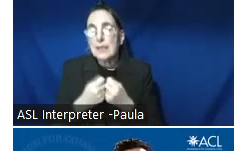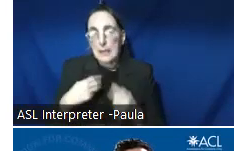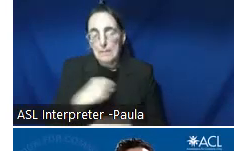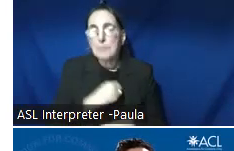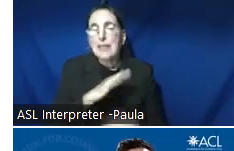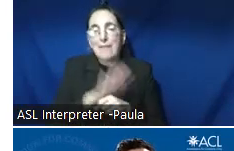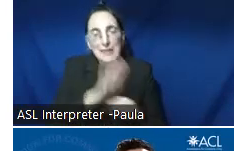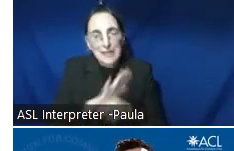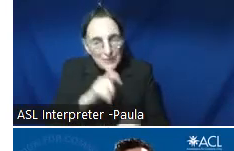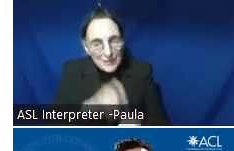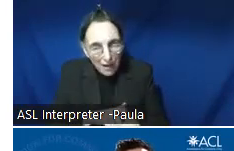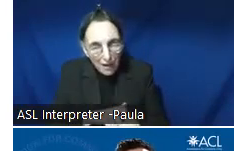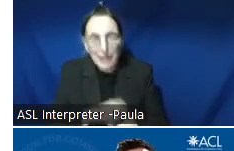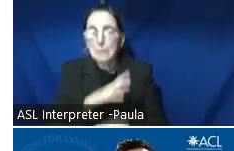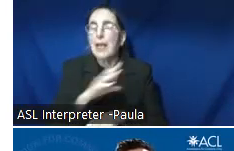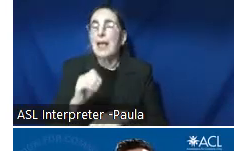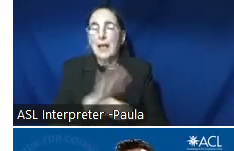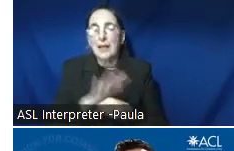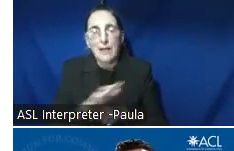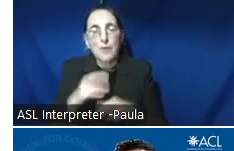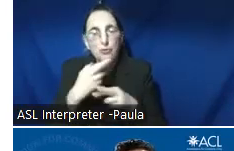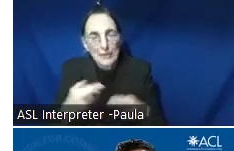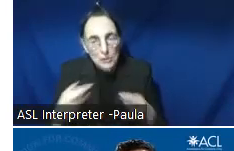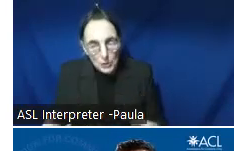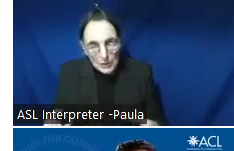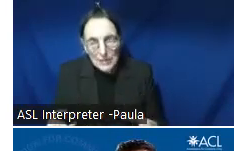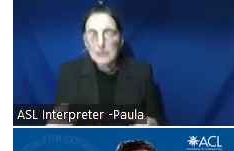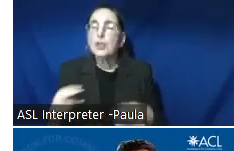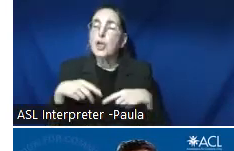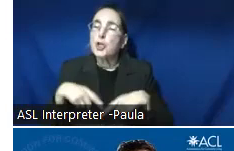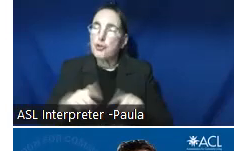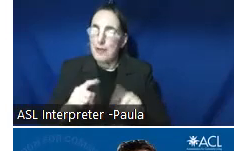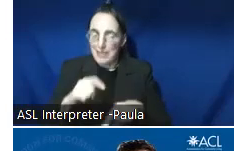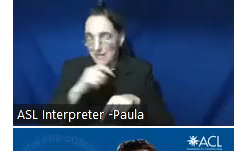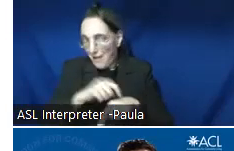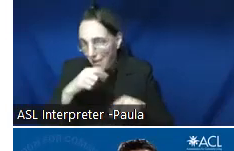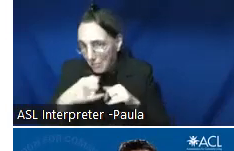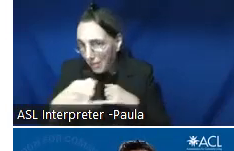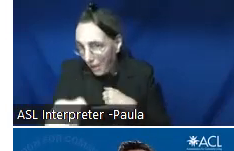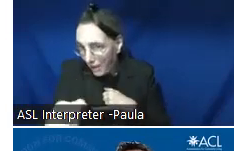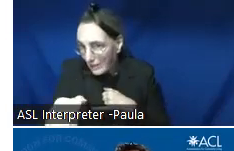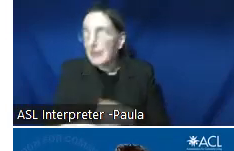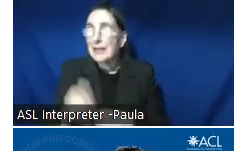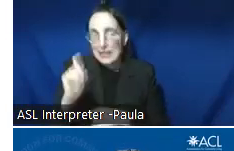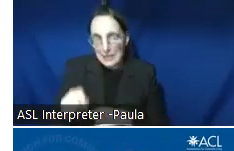track necessary to achieve success within this effort. Next slide.